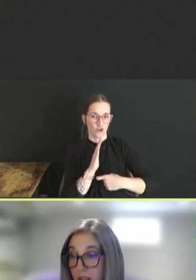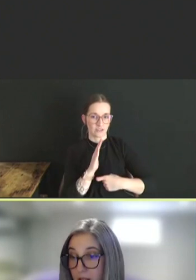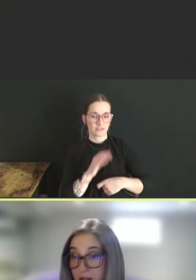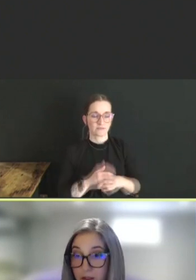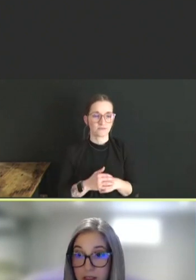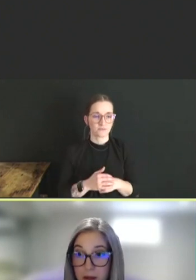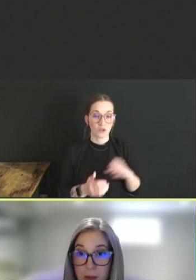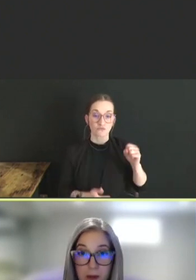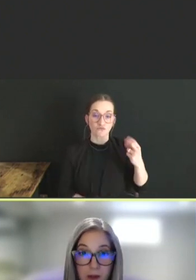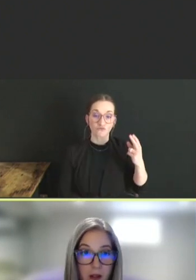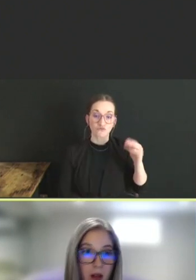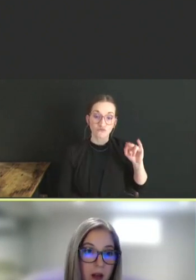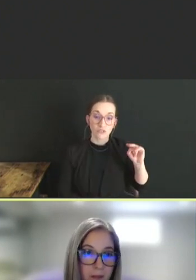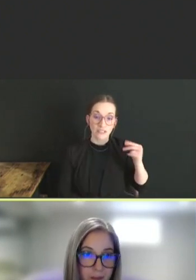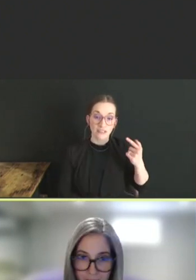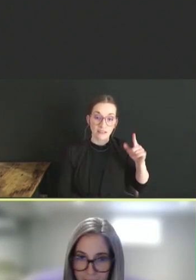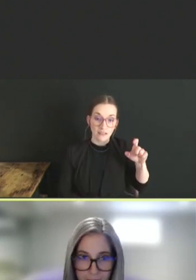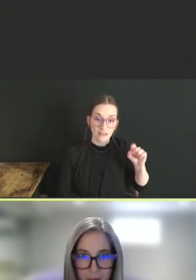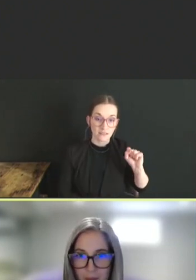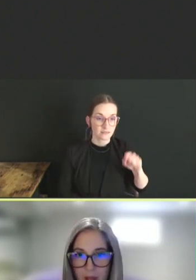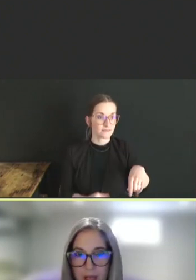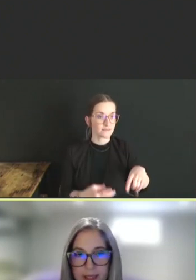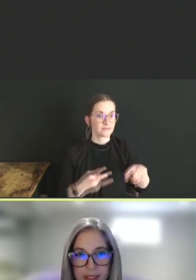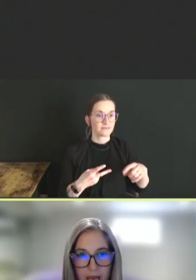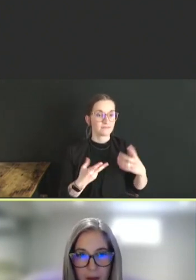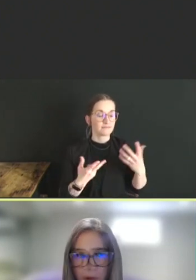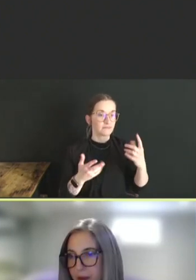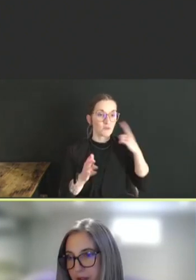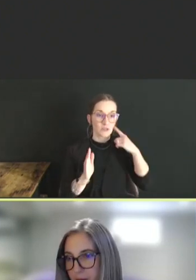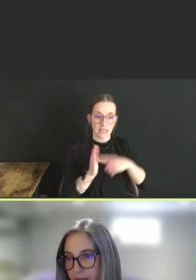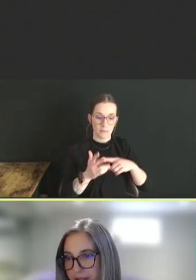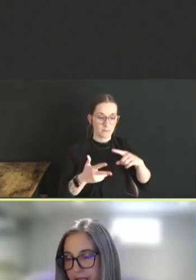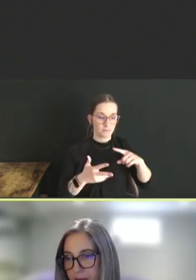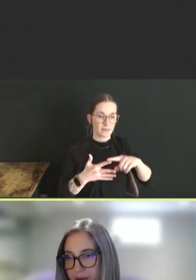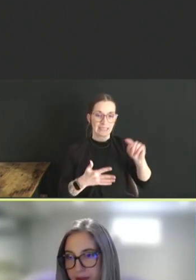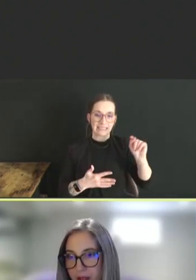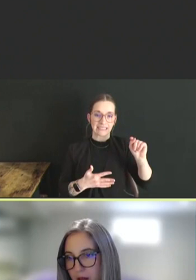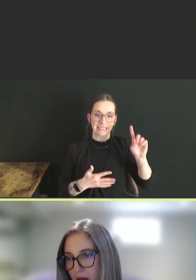So, shingles, for example and Tdap would be two examples.